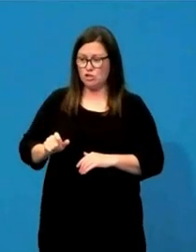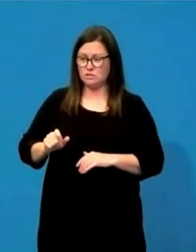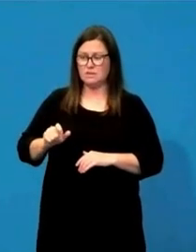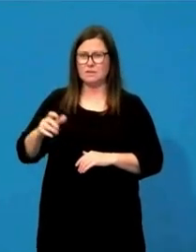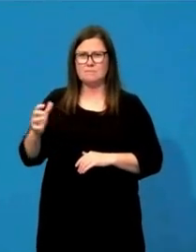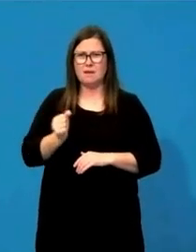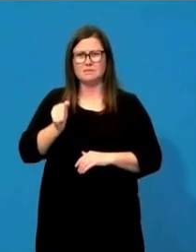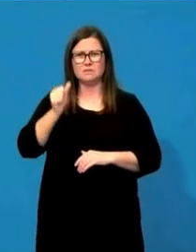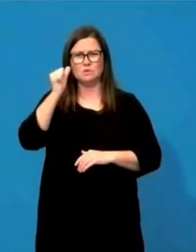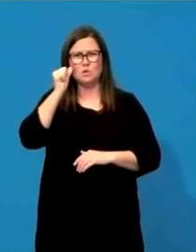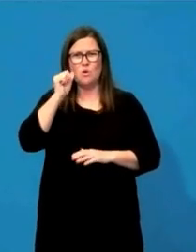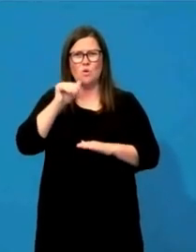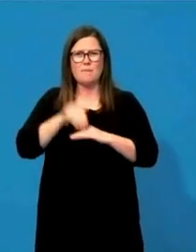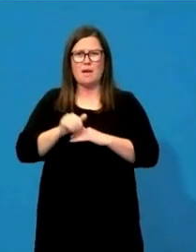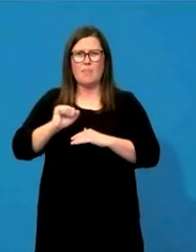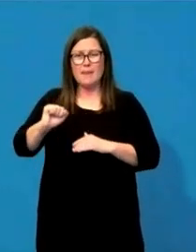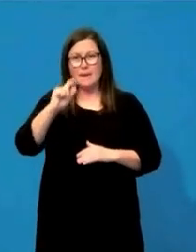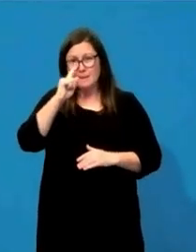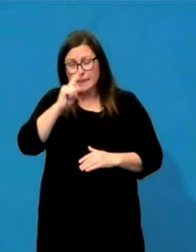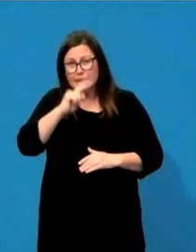and, you know, all your heritage stuff.